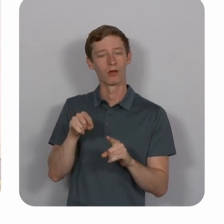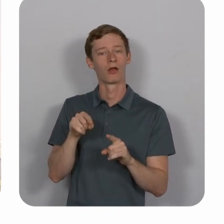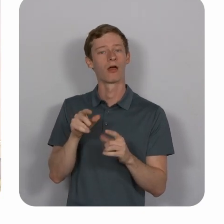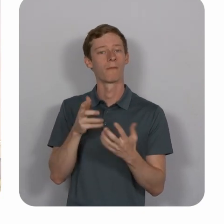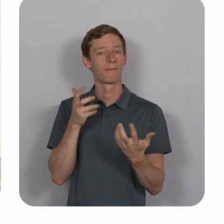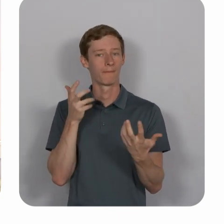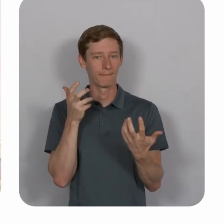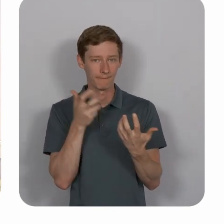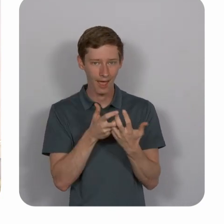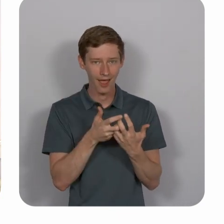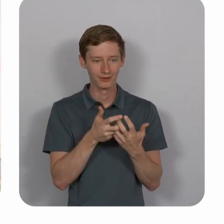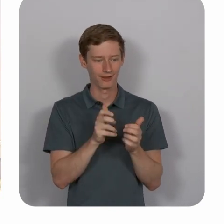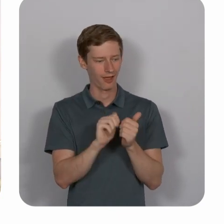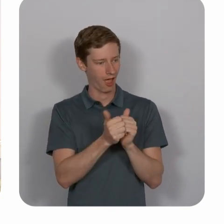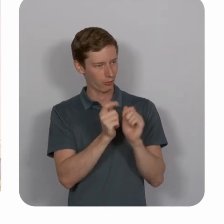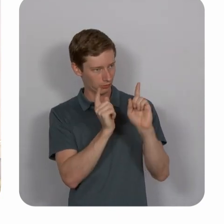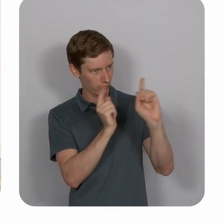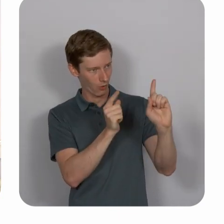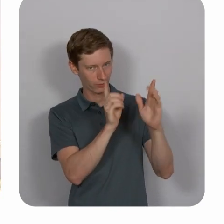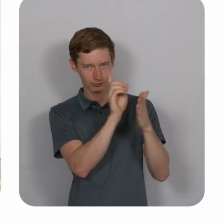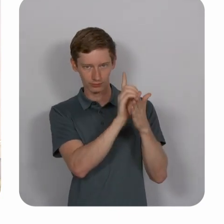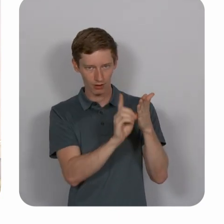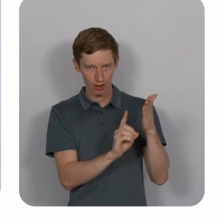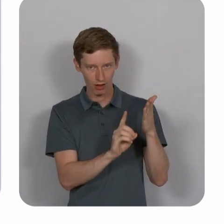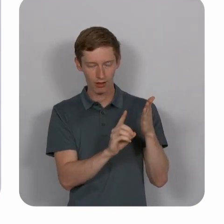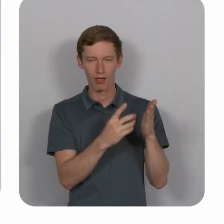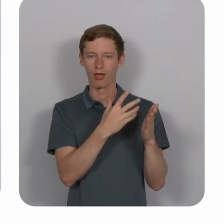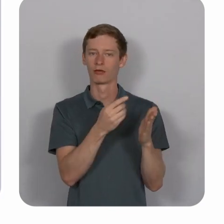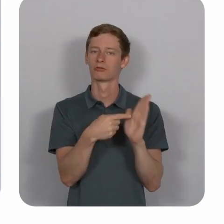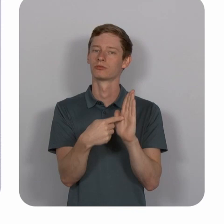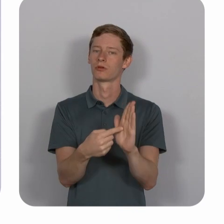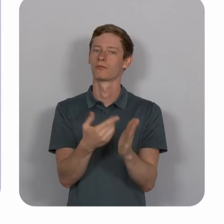and also they demonstrate the personality traits